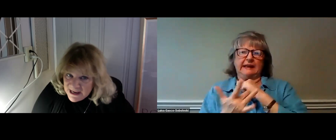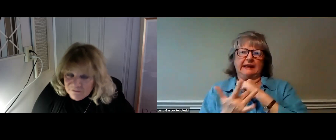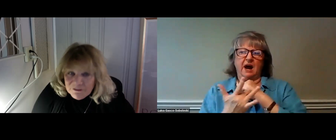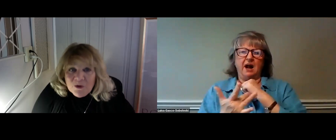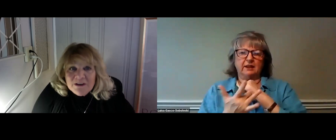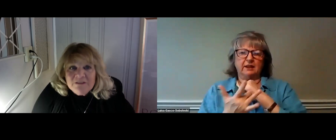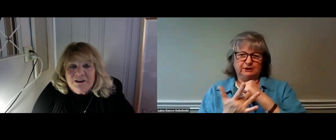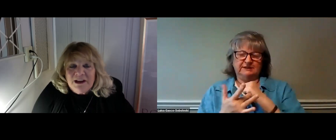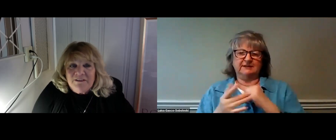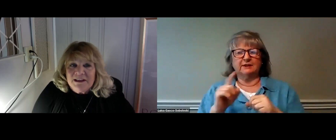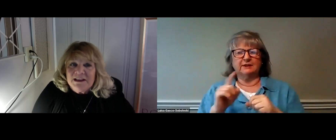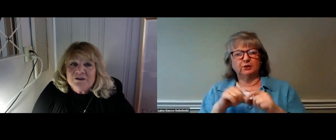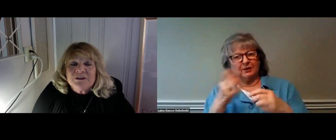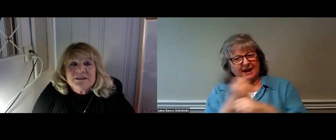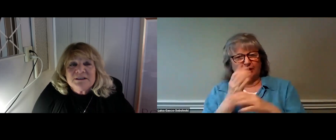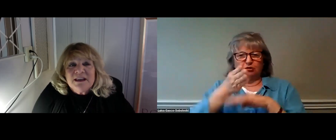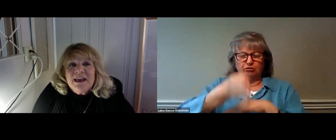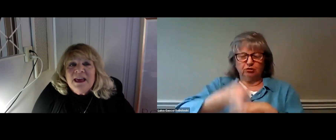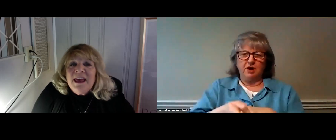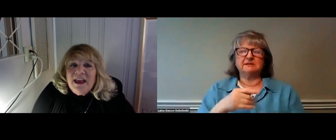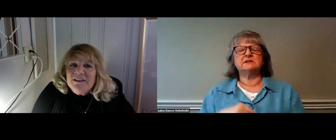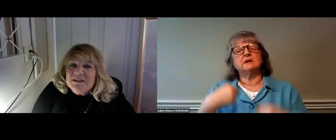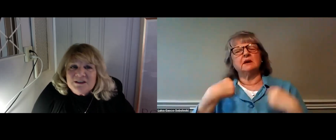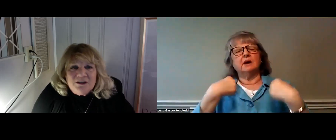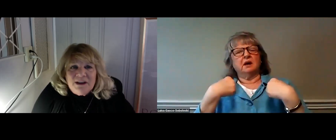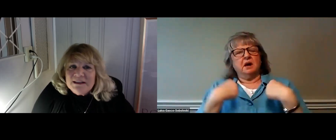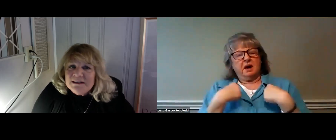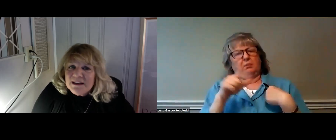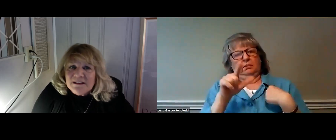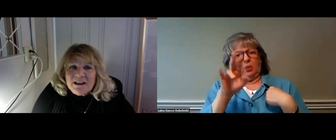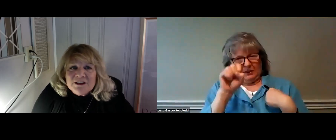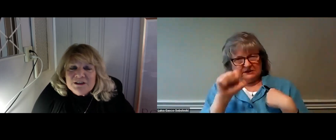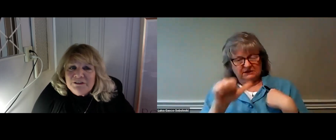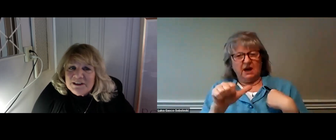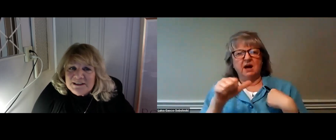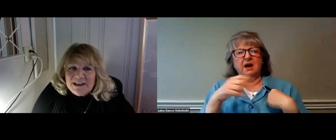everyone for having an interest and this is great technology for us to have